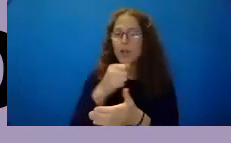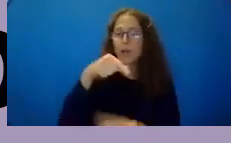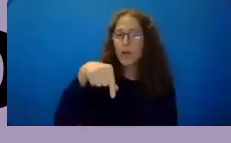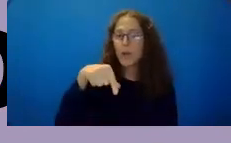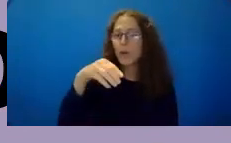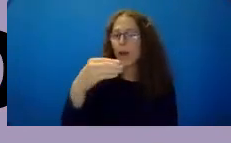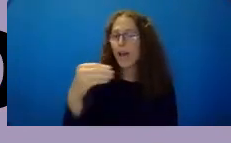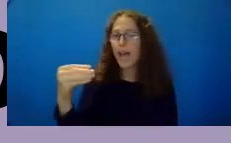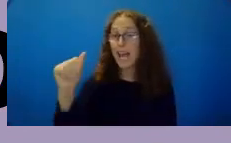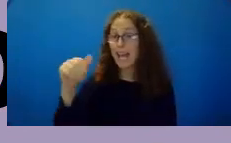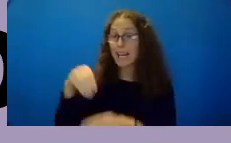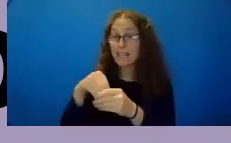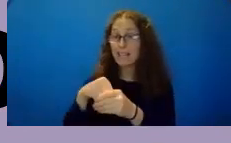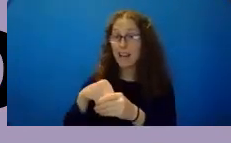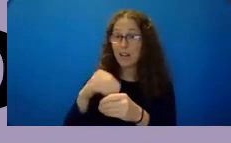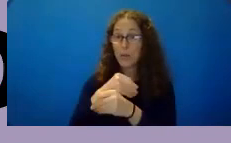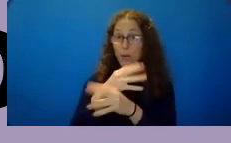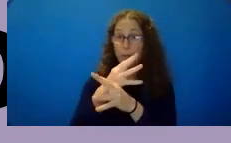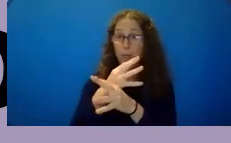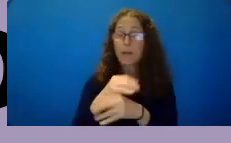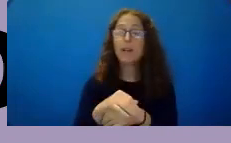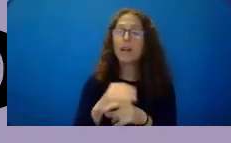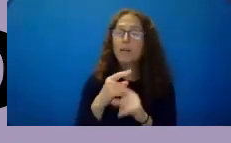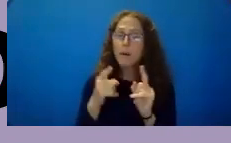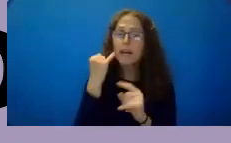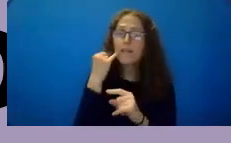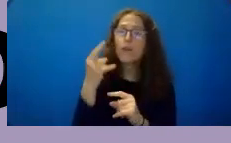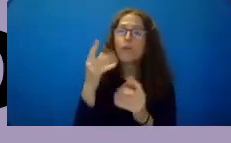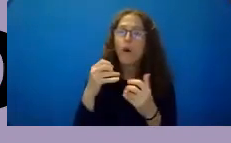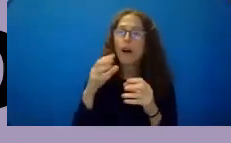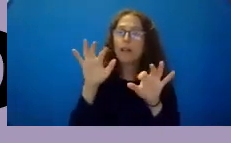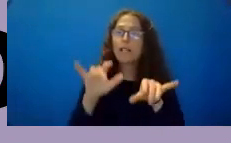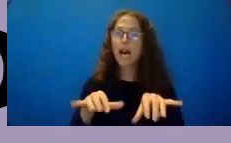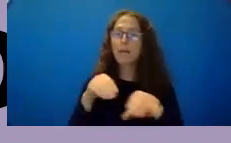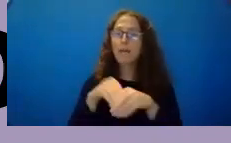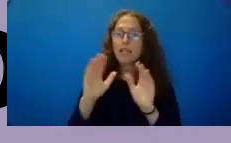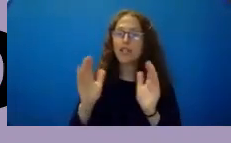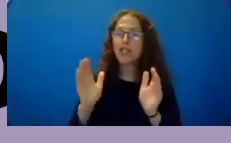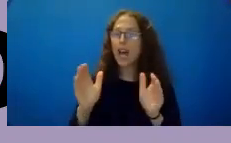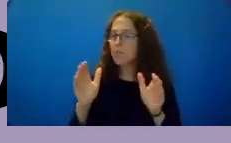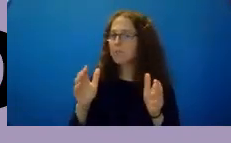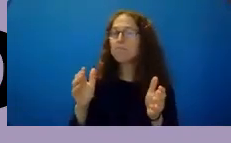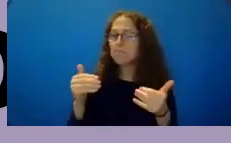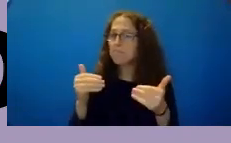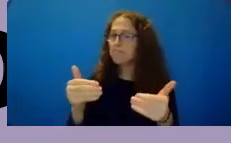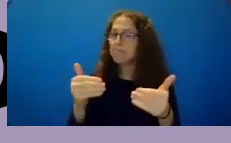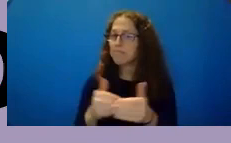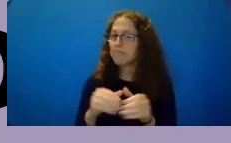APPLICATION INFORMATION. IF YOU HAVE QUESTIONS, YOU CAN ASK THEM NOW IN THE CHAT. WE ENCOURAGE YOU TO USE THE Q&A